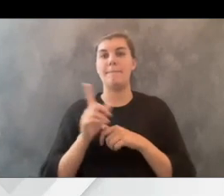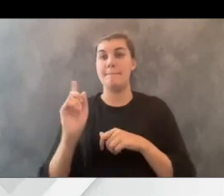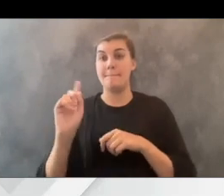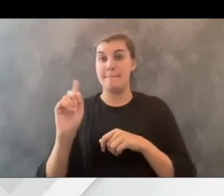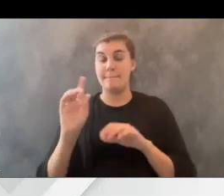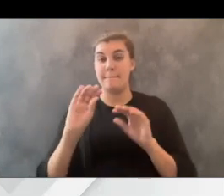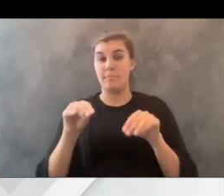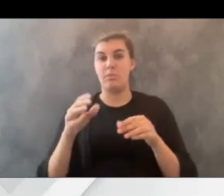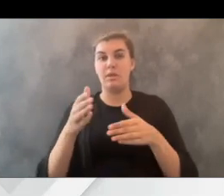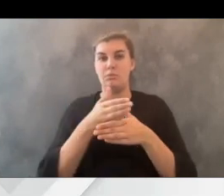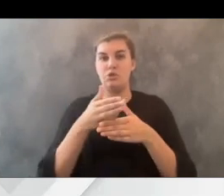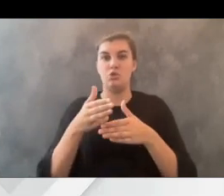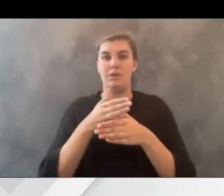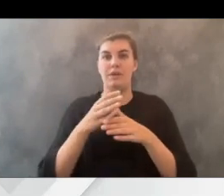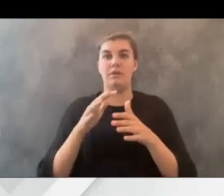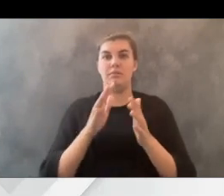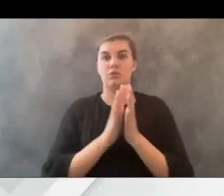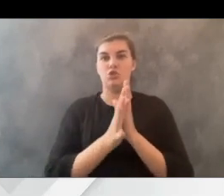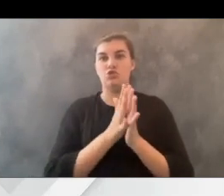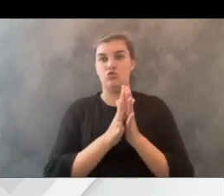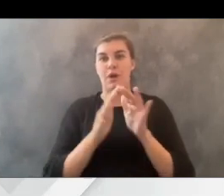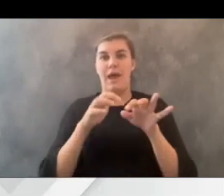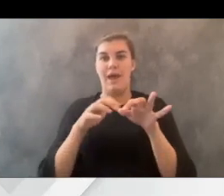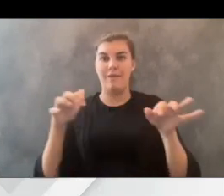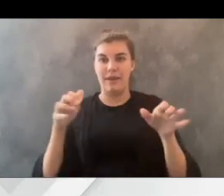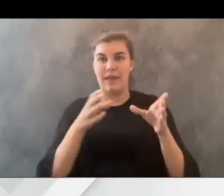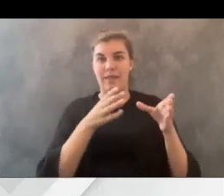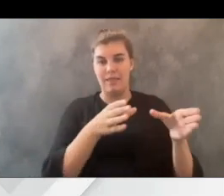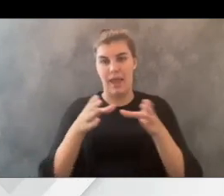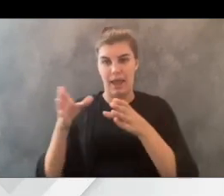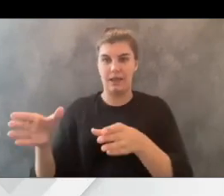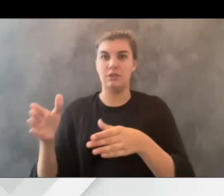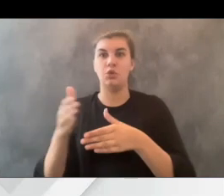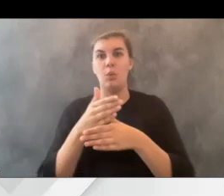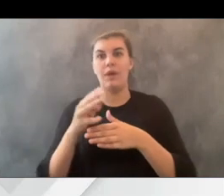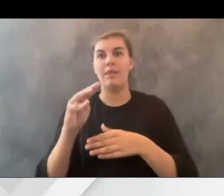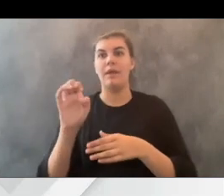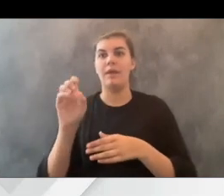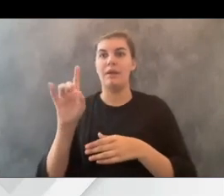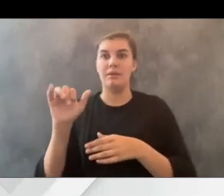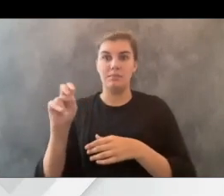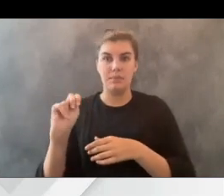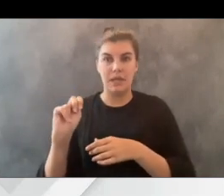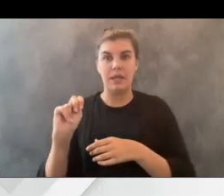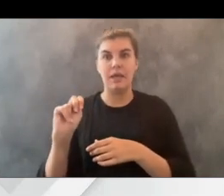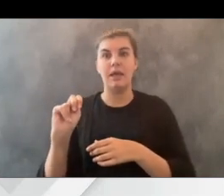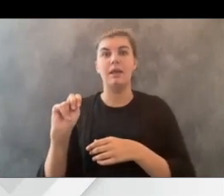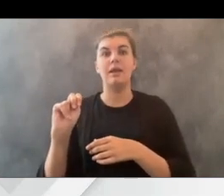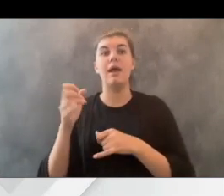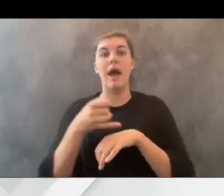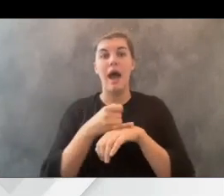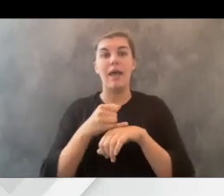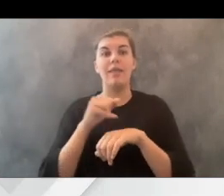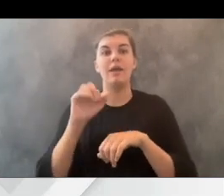traffic lanes for pedestrian refuge within a median splitter island or channelizing island.